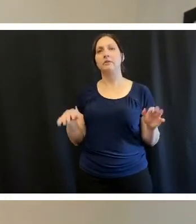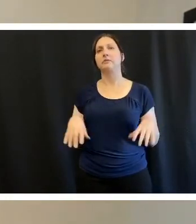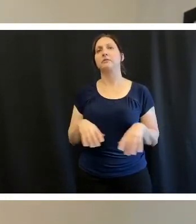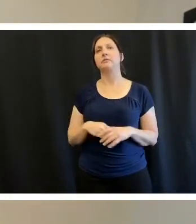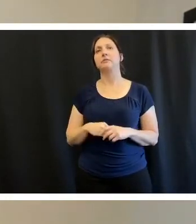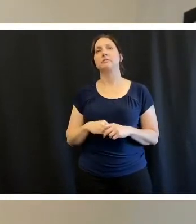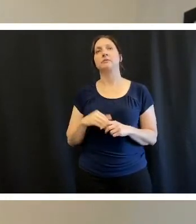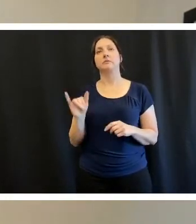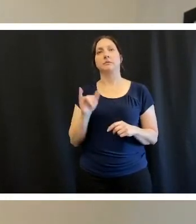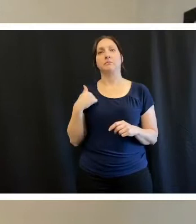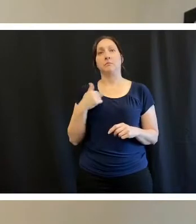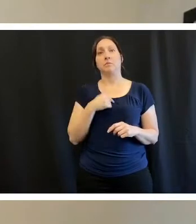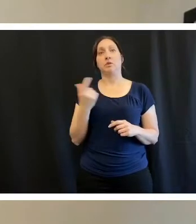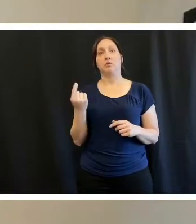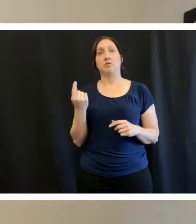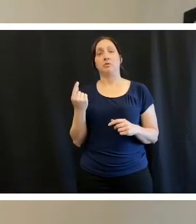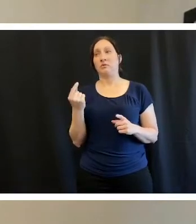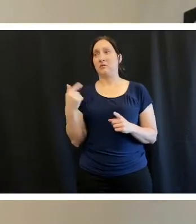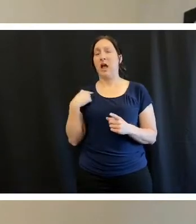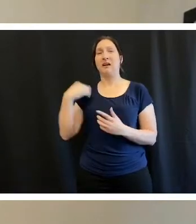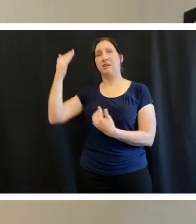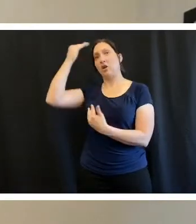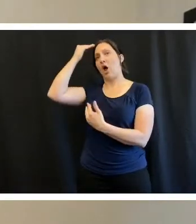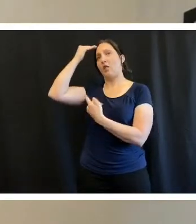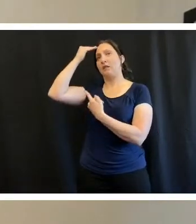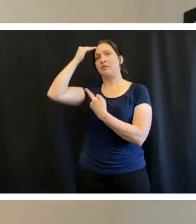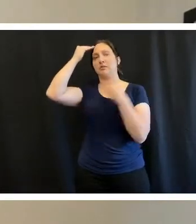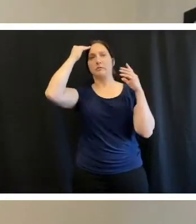with the people who are coming to us as students